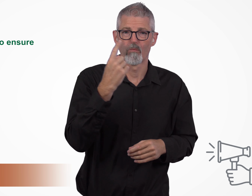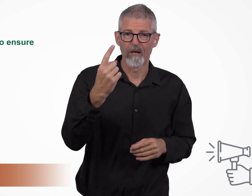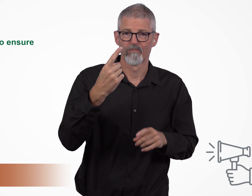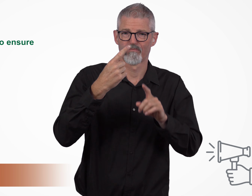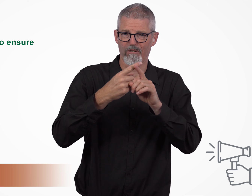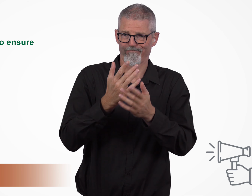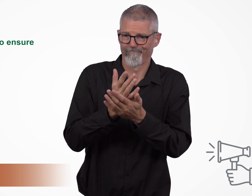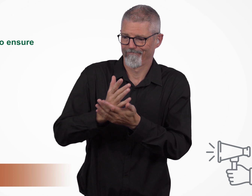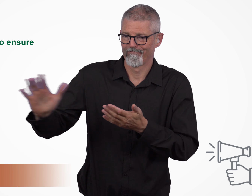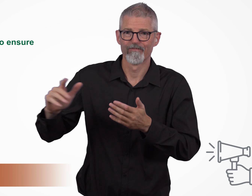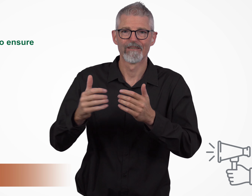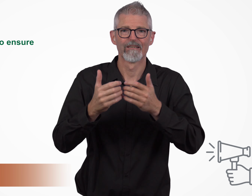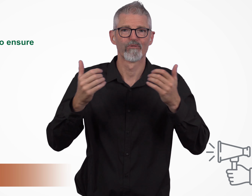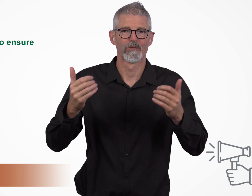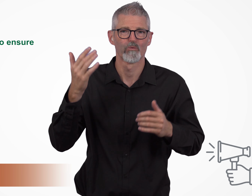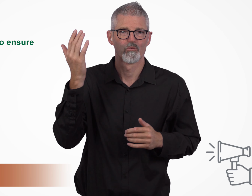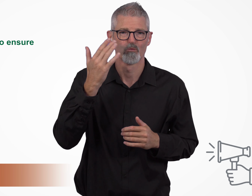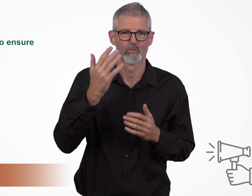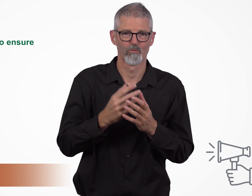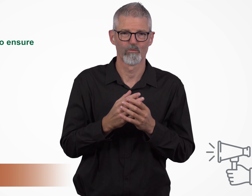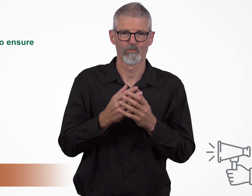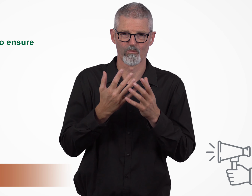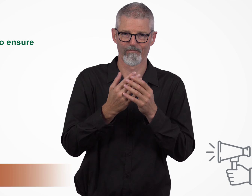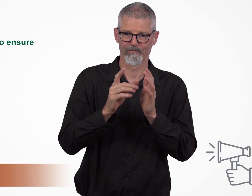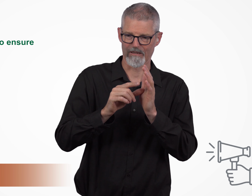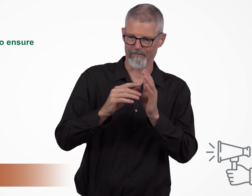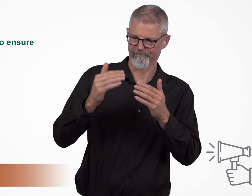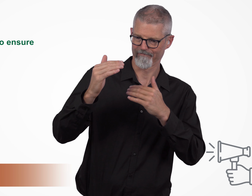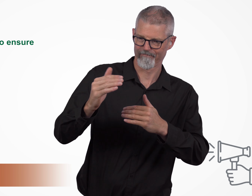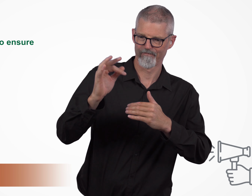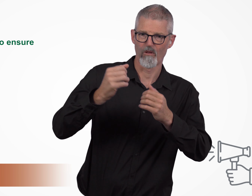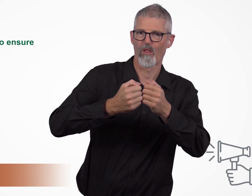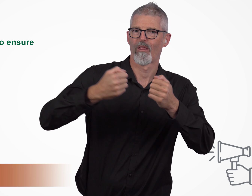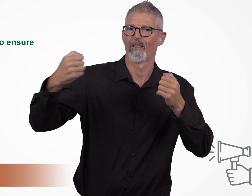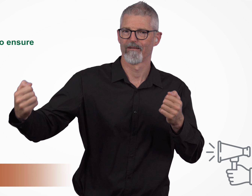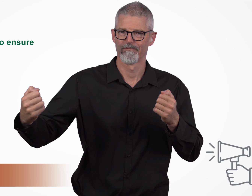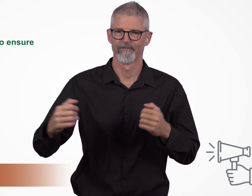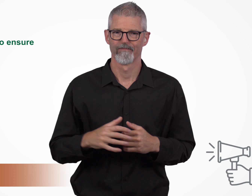phase out segregated education via a reasonable timeframe including: